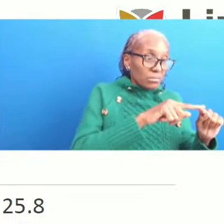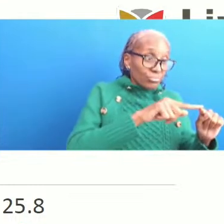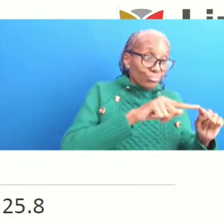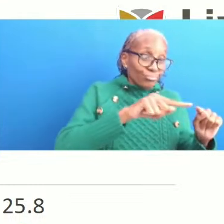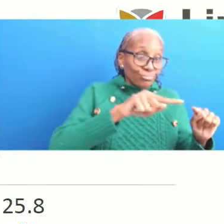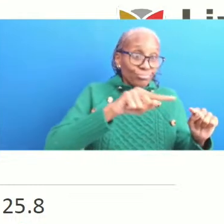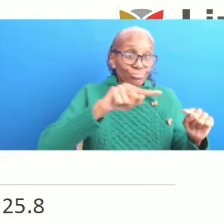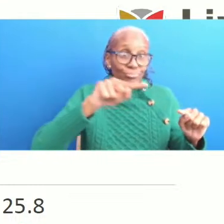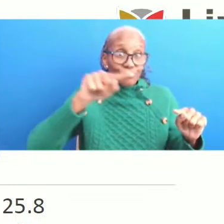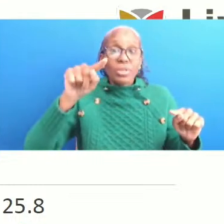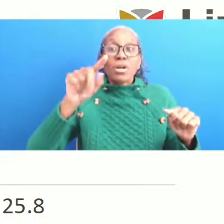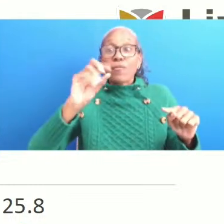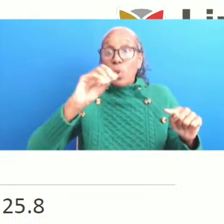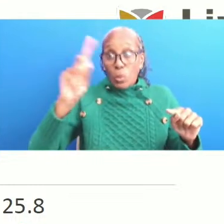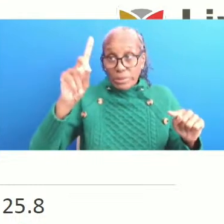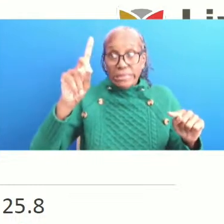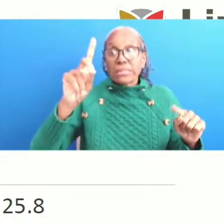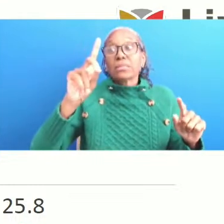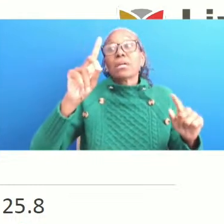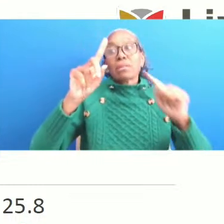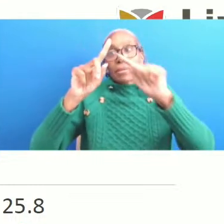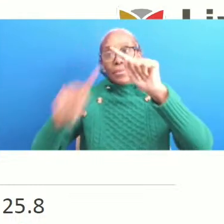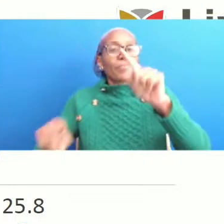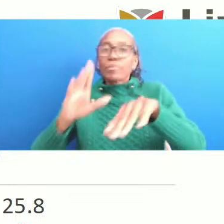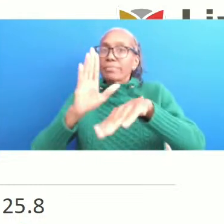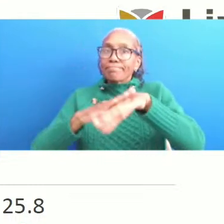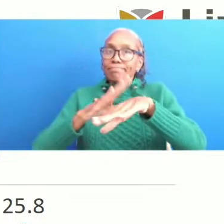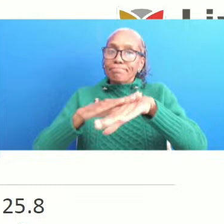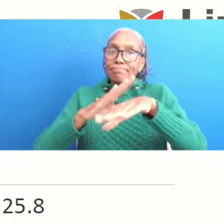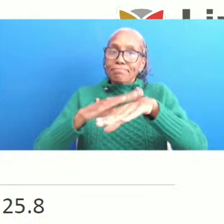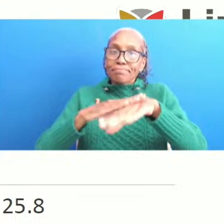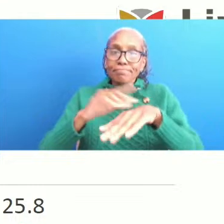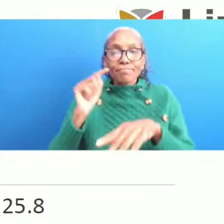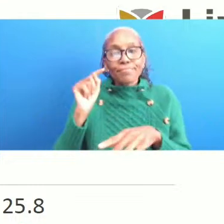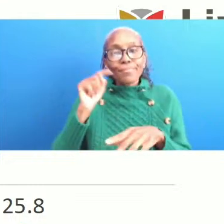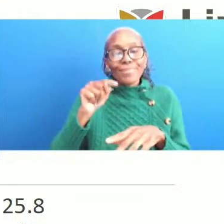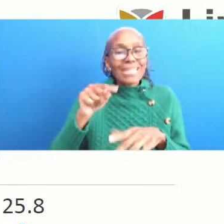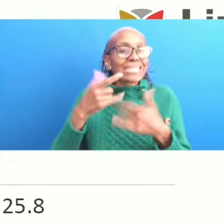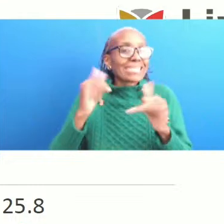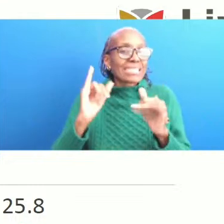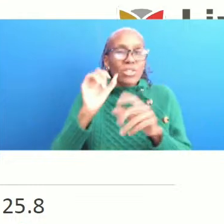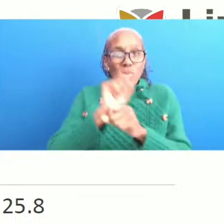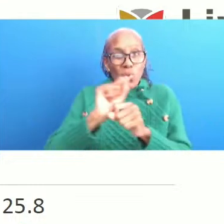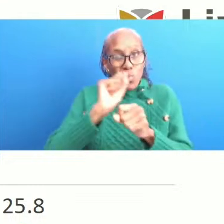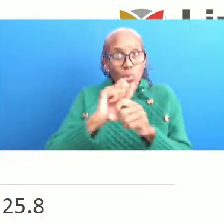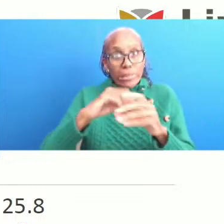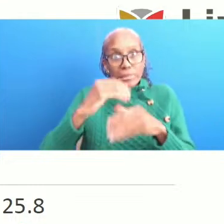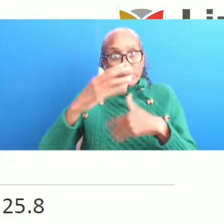MANY YEARS OF REALLY SHARP